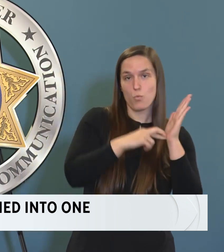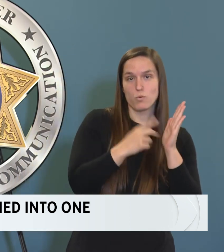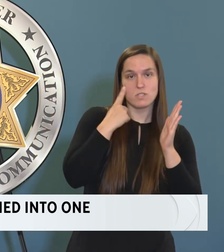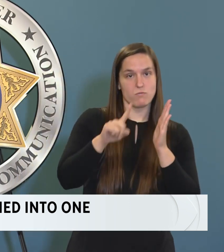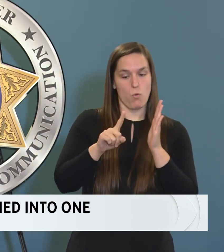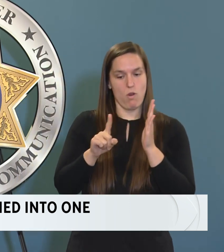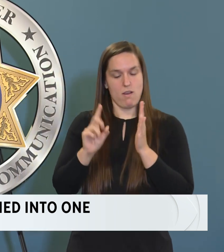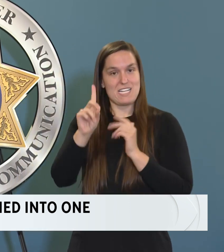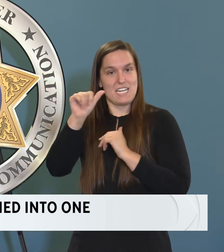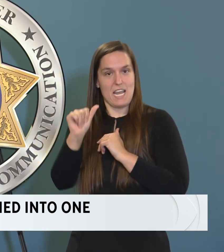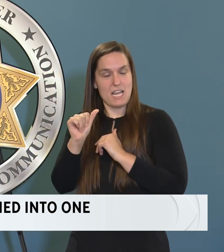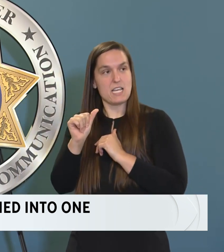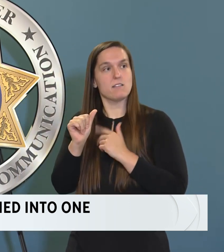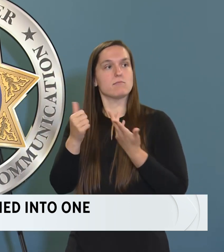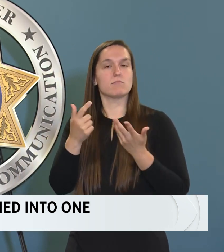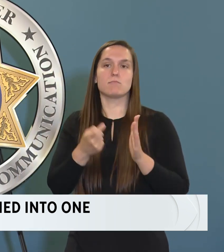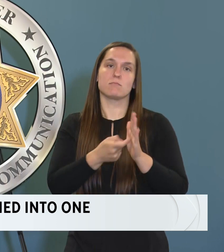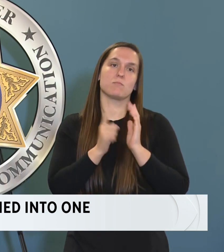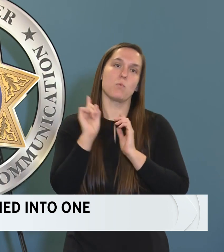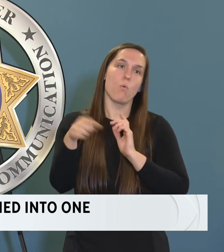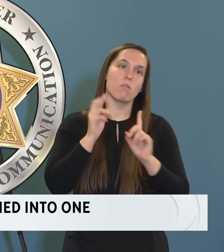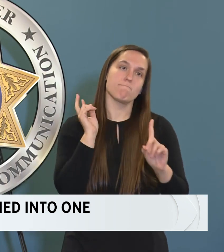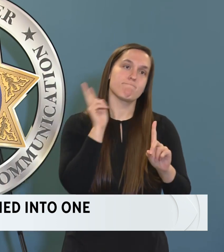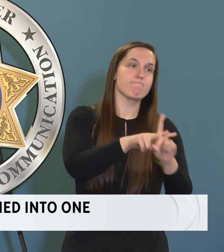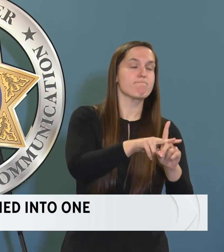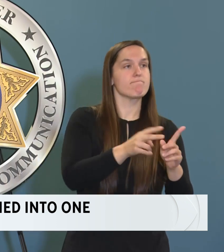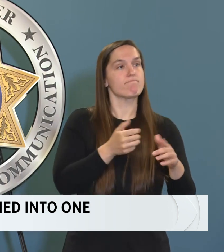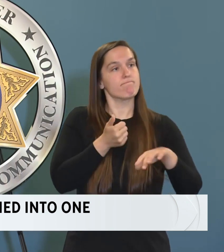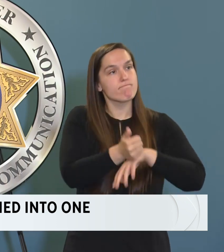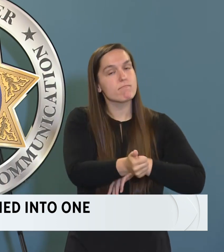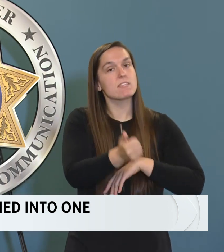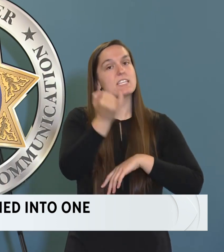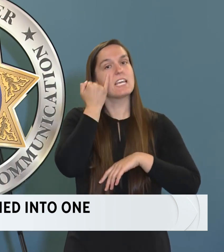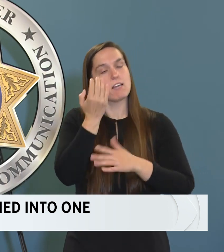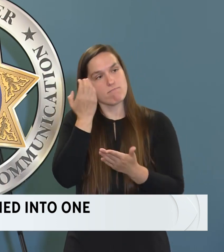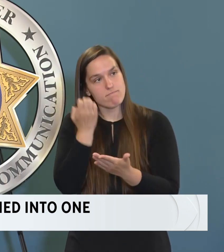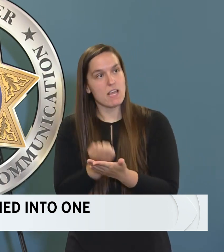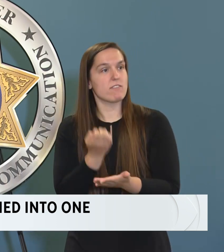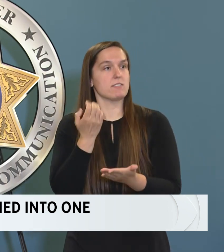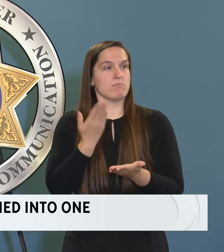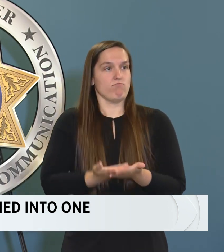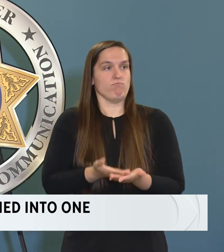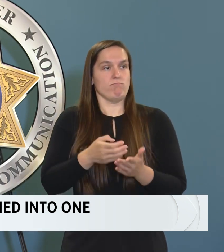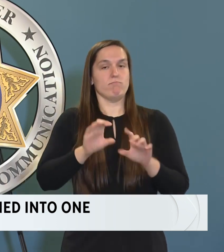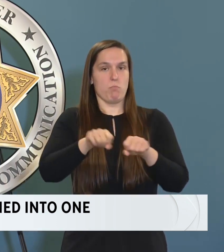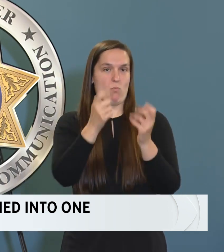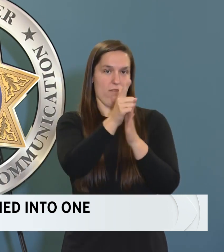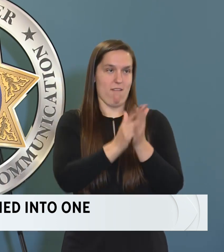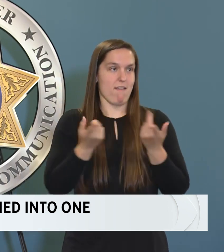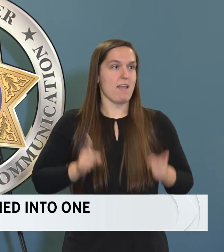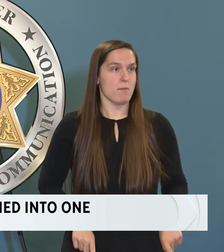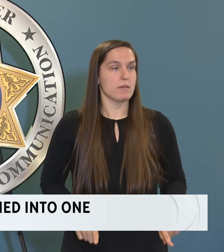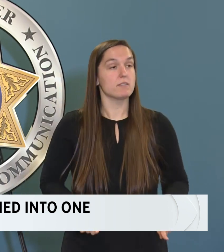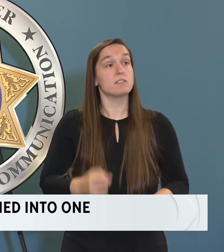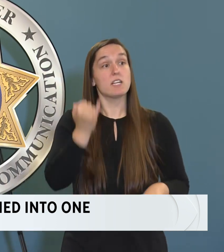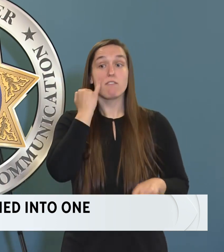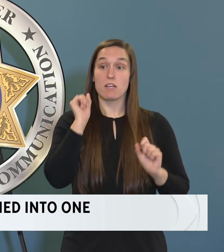EXPERTS WHO WORK ON THIS CASE. I WILL SAY THAT THE LAW AND ETHICAL RULES FROM PROSECUTORS